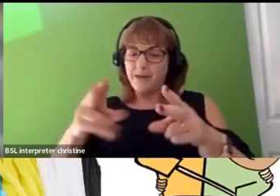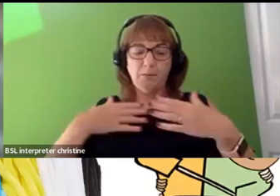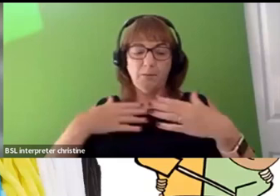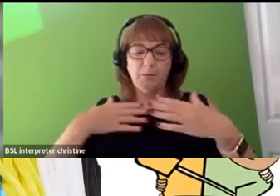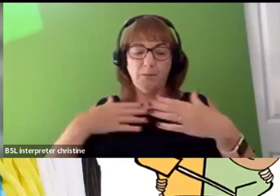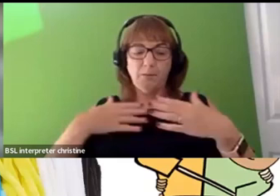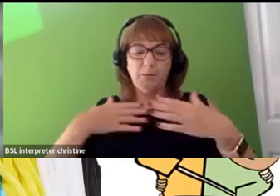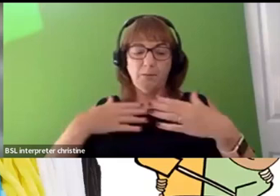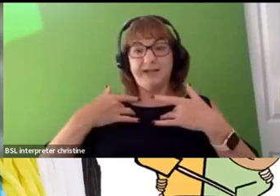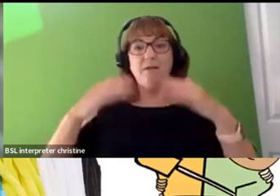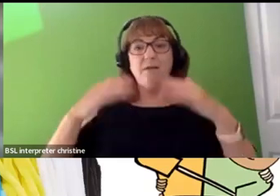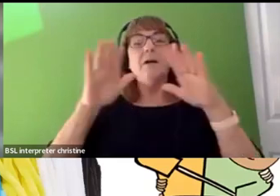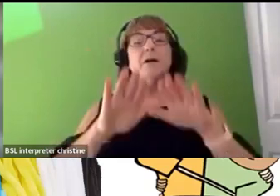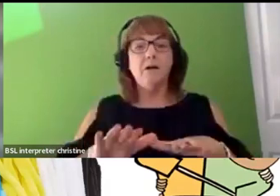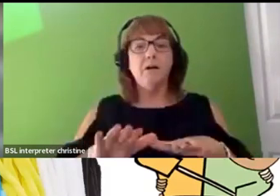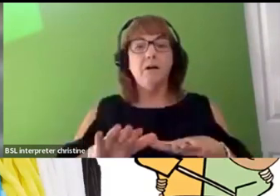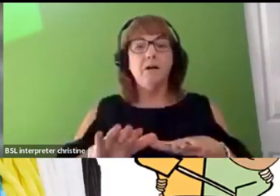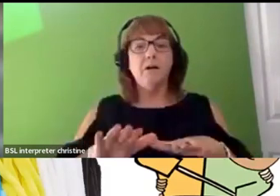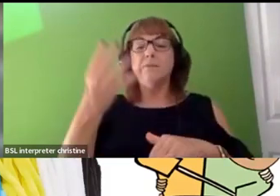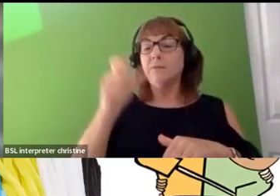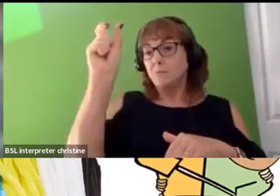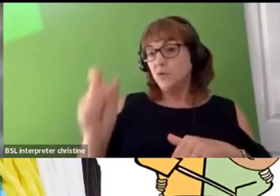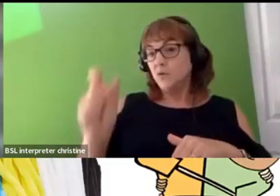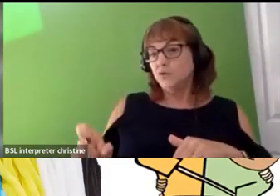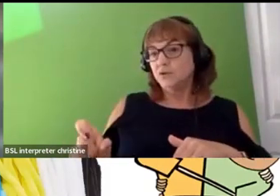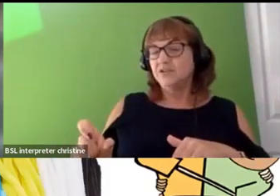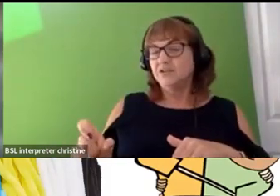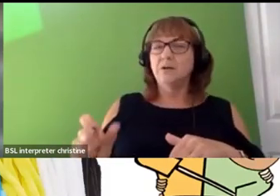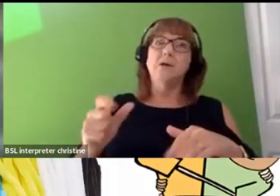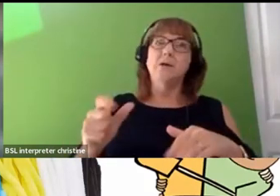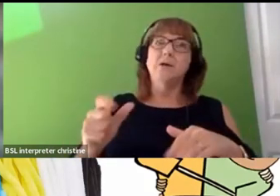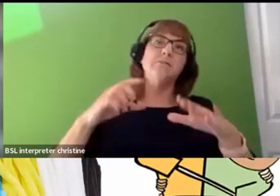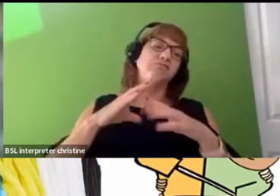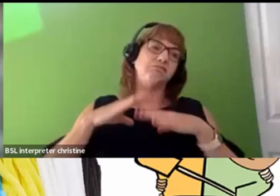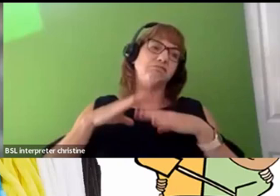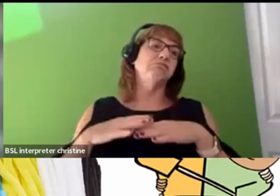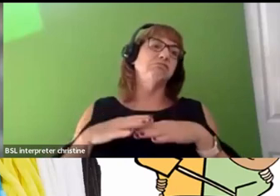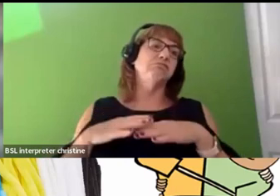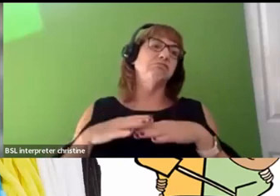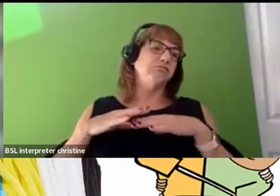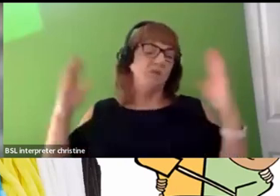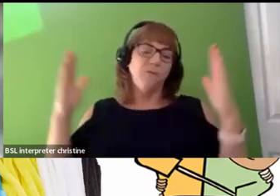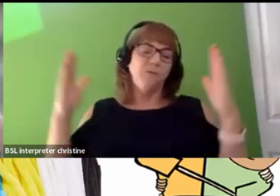someone in your church who is like, lethargic, zoned out, can't concentrate or someone who's